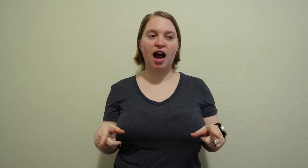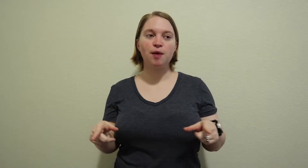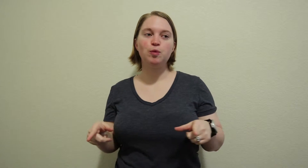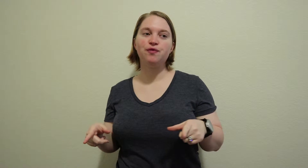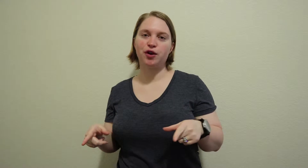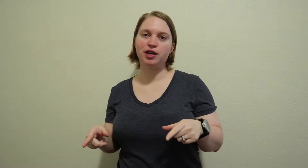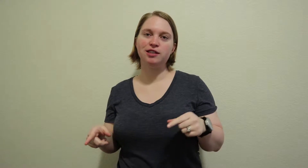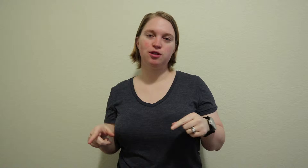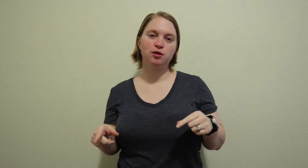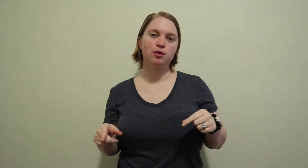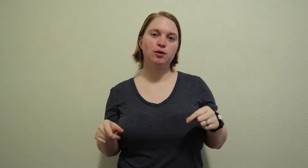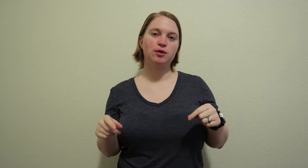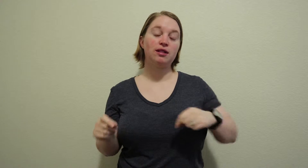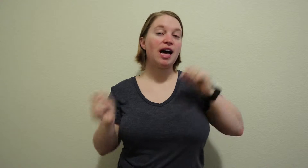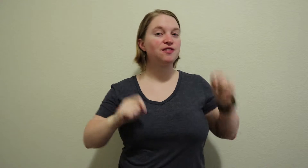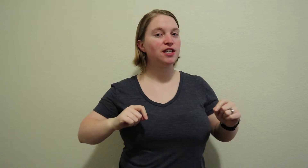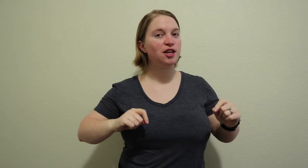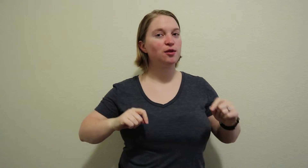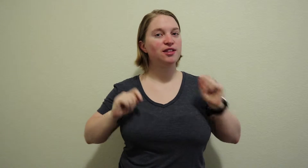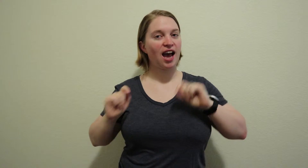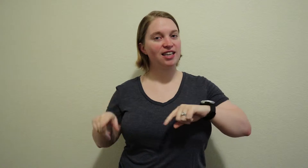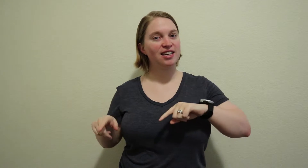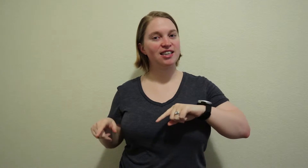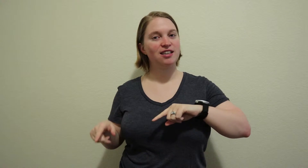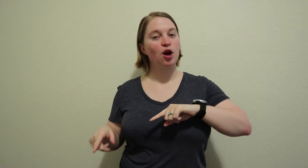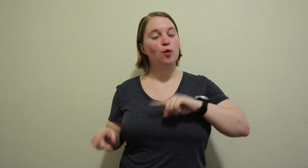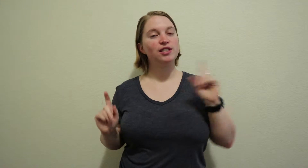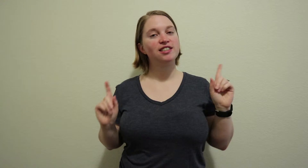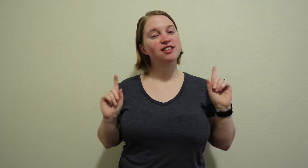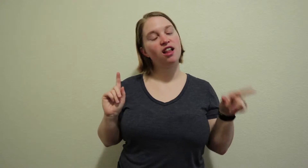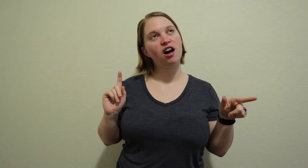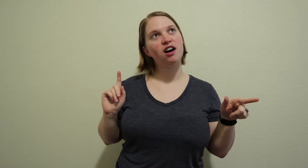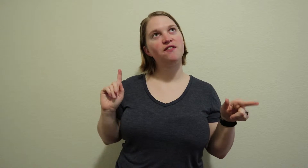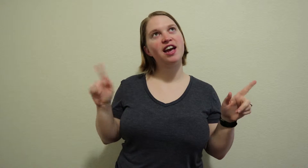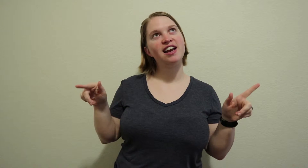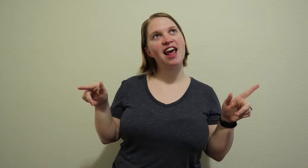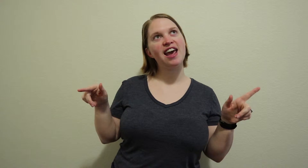I'm referring to the last video that I did which is love and hate